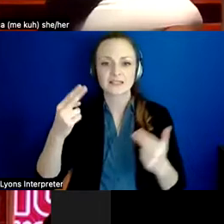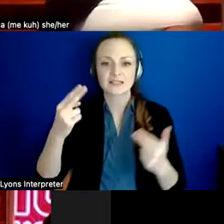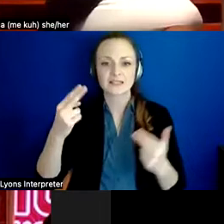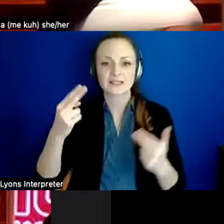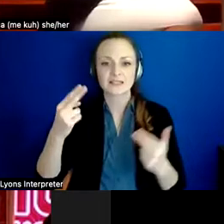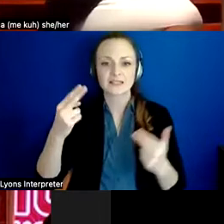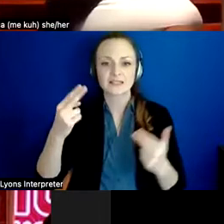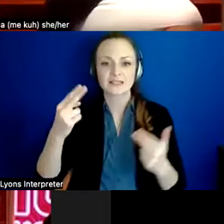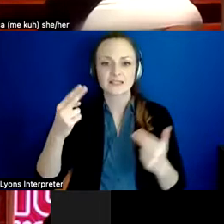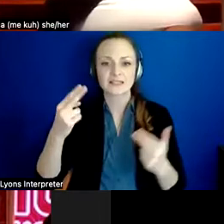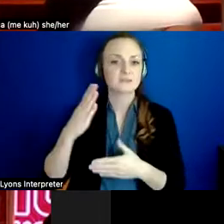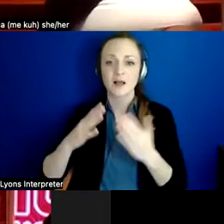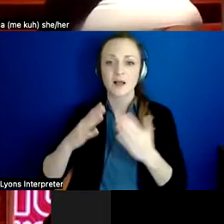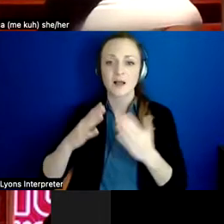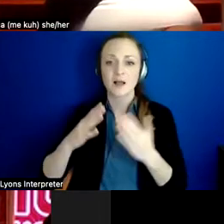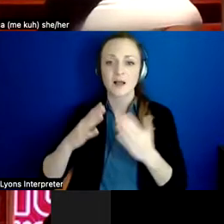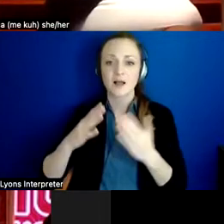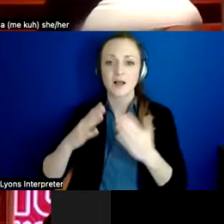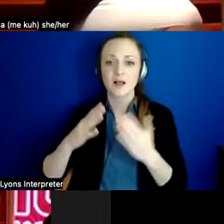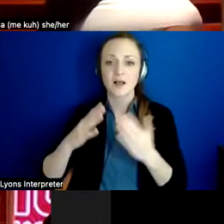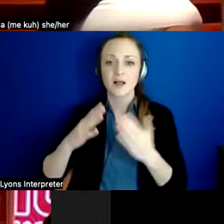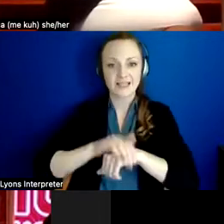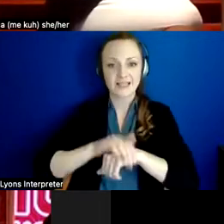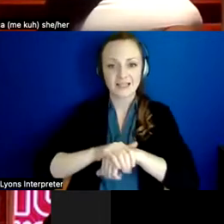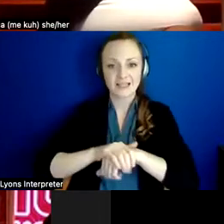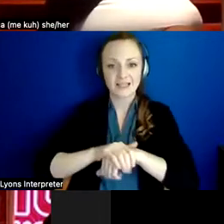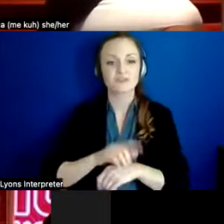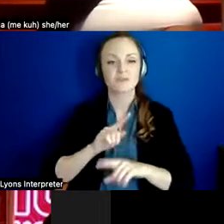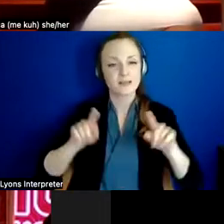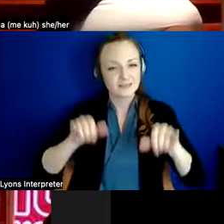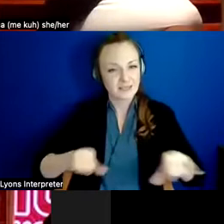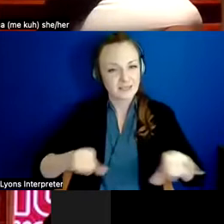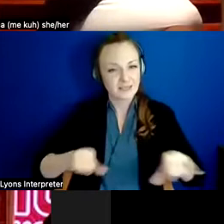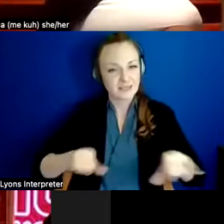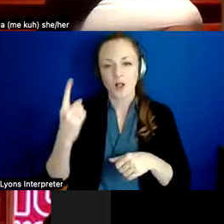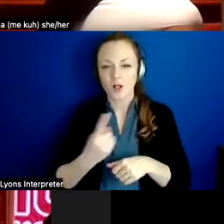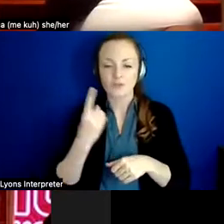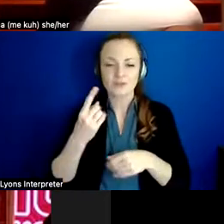20:11:56 Which is sung in Hebrew. and it's called Lasha Nahaba, which in Hebrew means